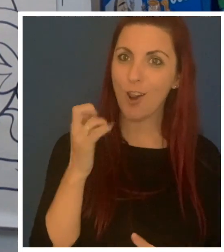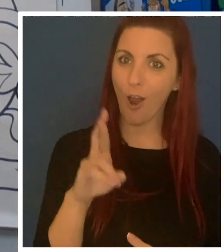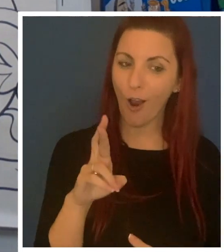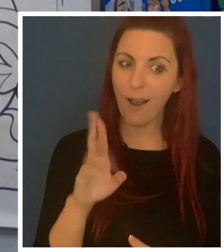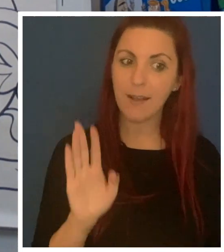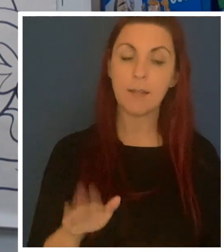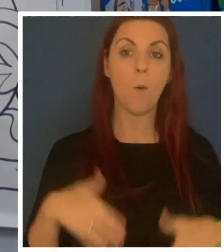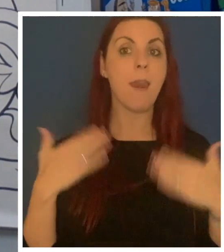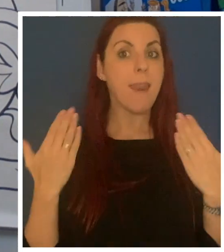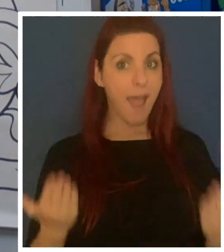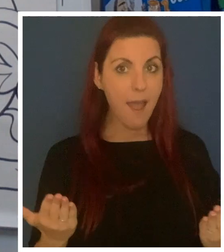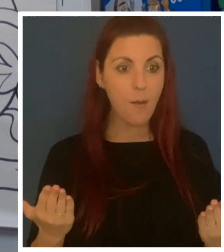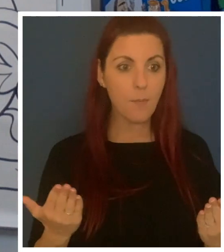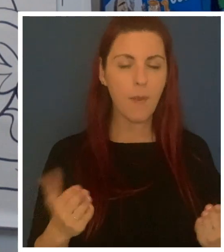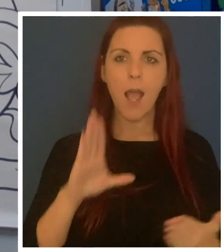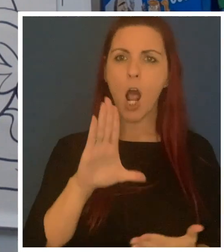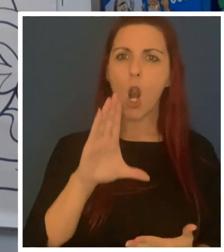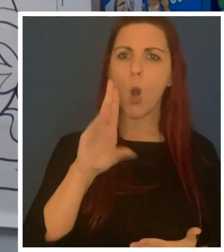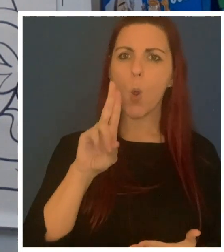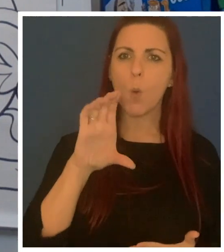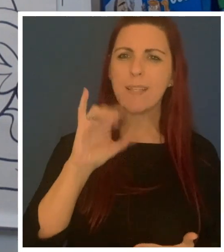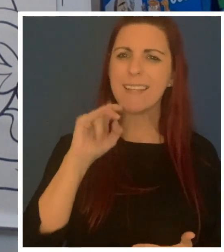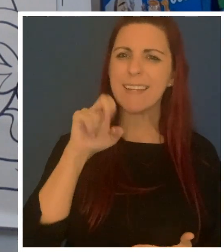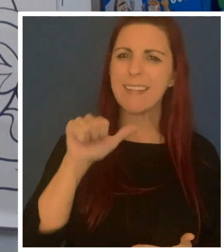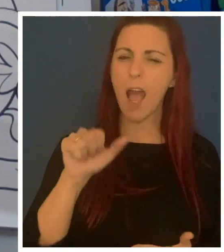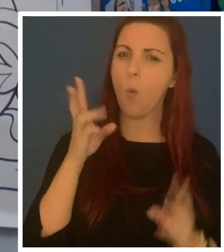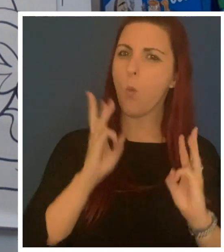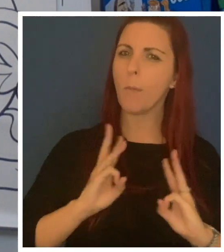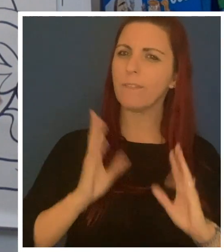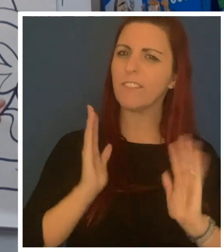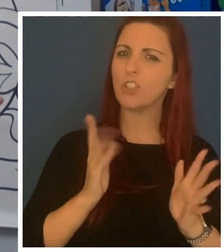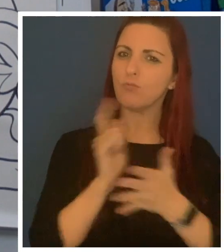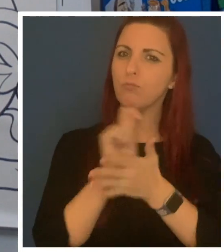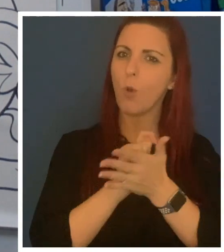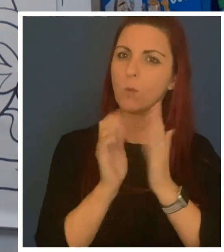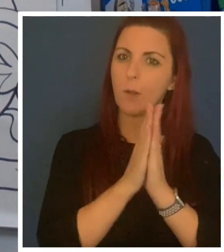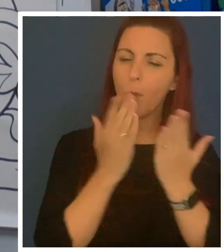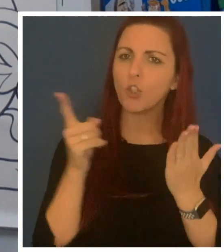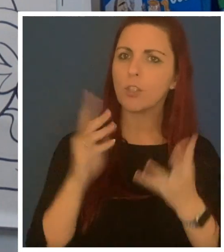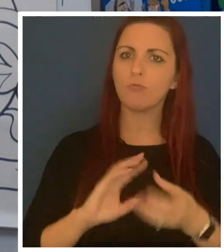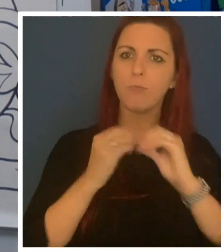Now, Lucinda Jacob, the author, has created loads of brilliant characters for